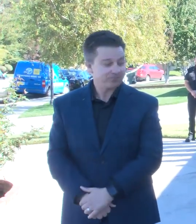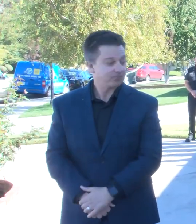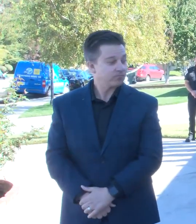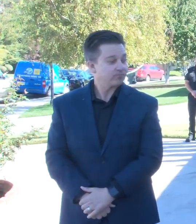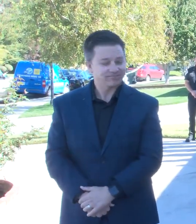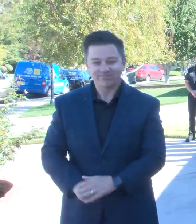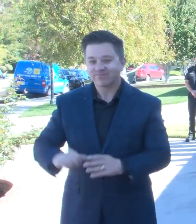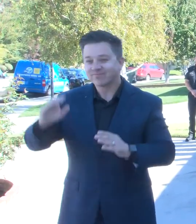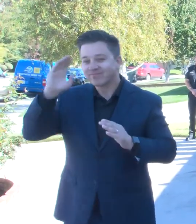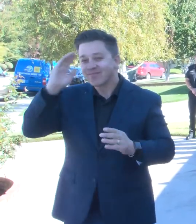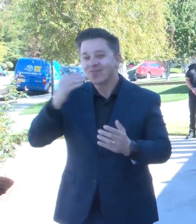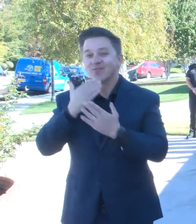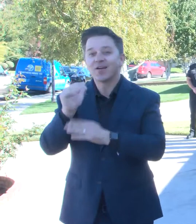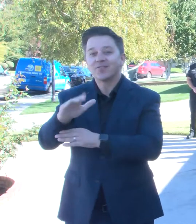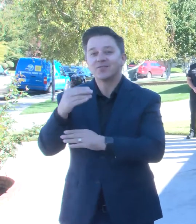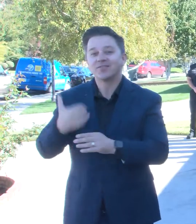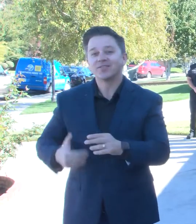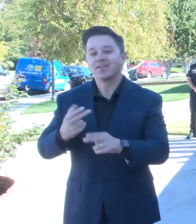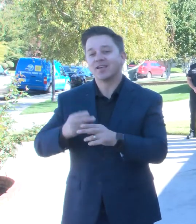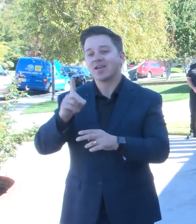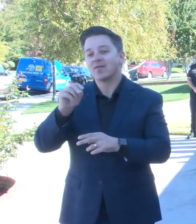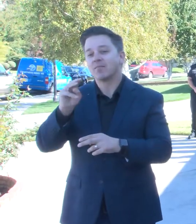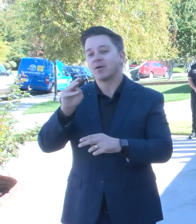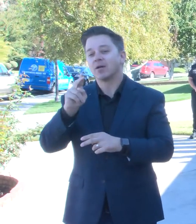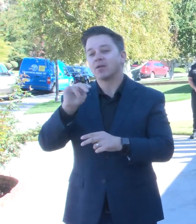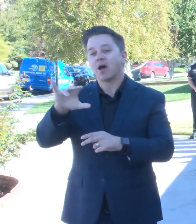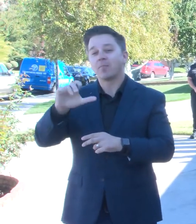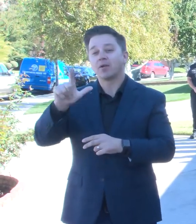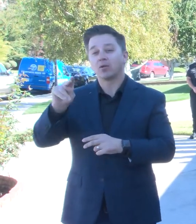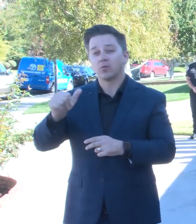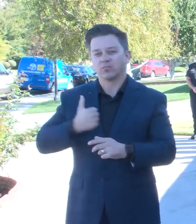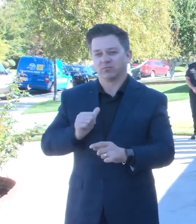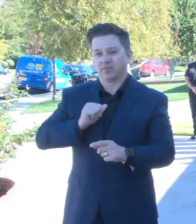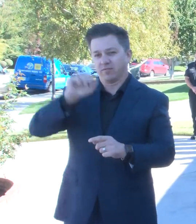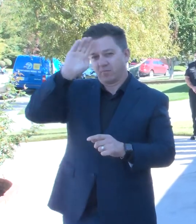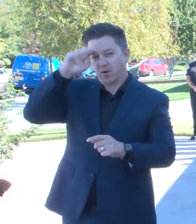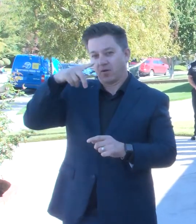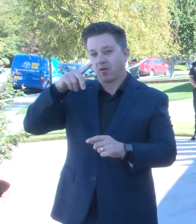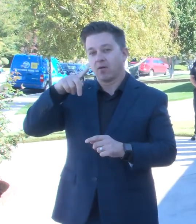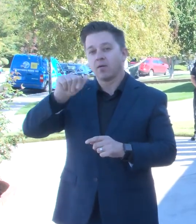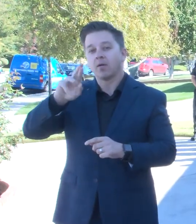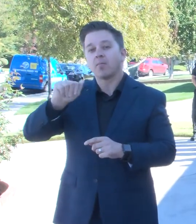hello good afternoon my name is dominic luna i'm a firefighter paramedic with the city of riverside